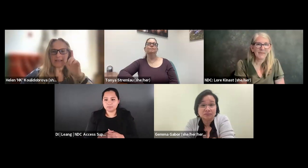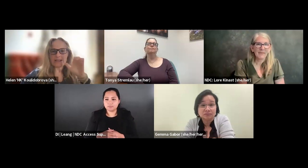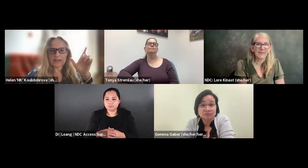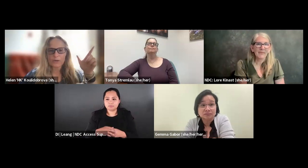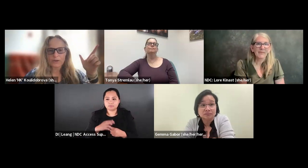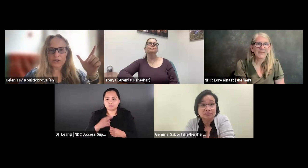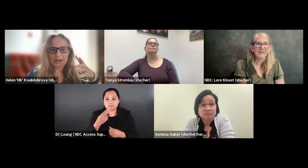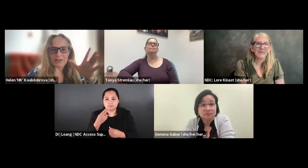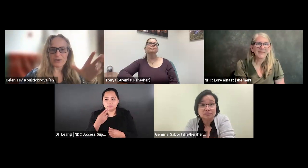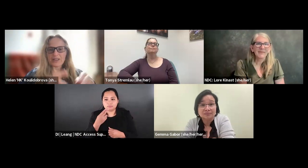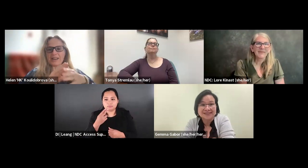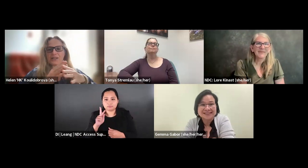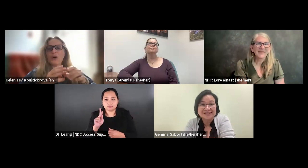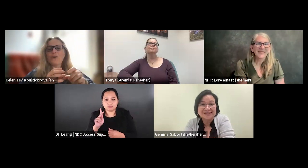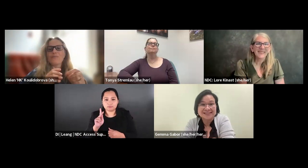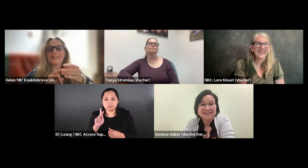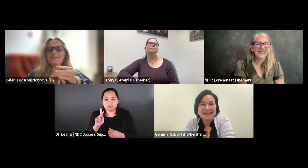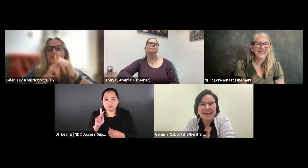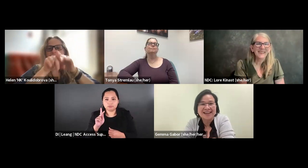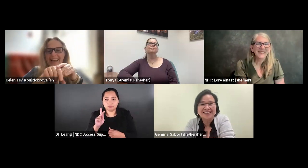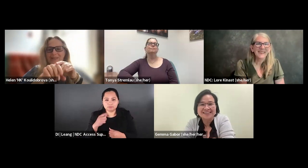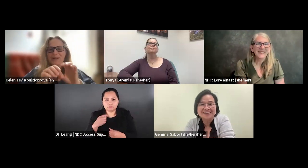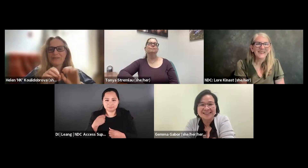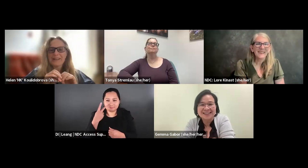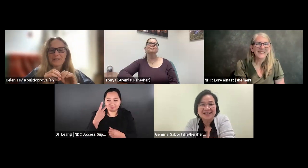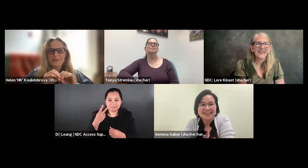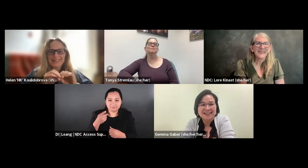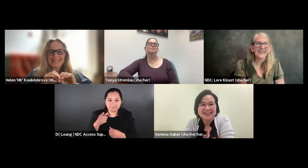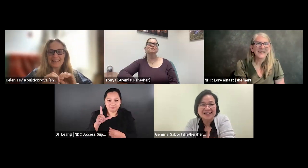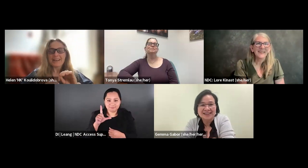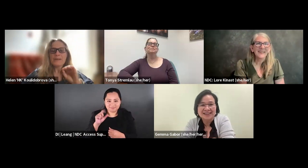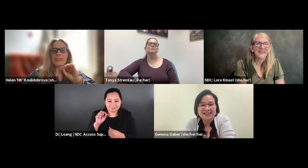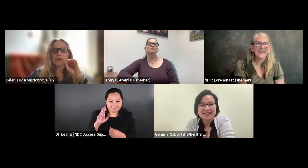I see that Lore is trying to cut us off. But let me just add one final piece here,